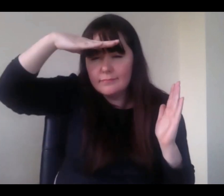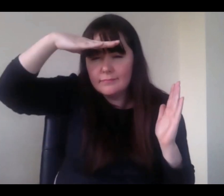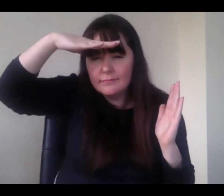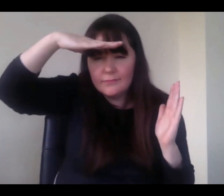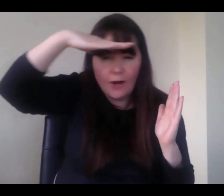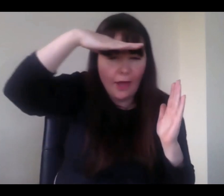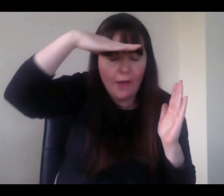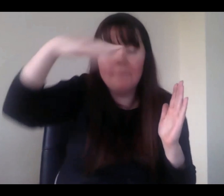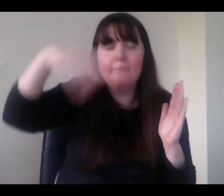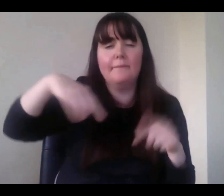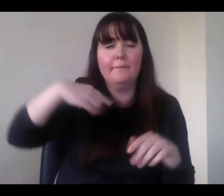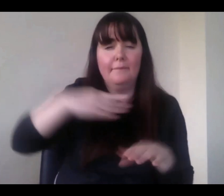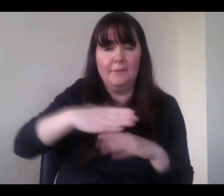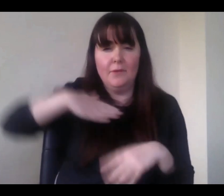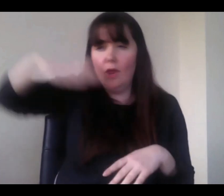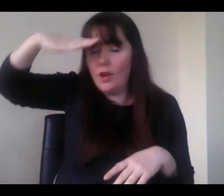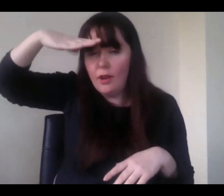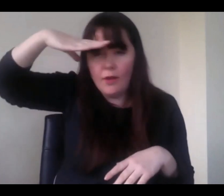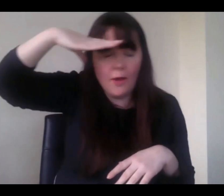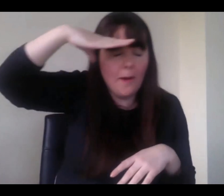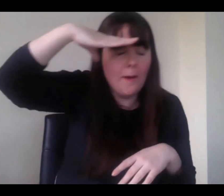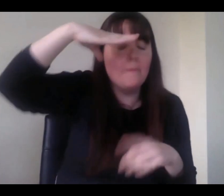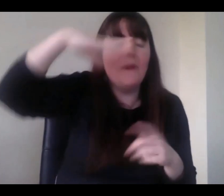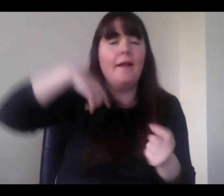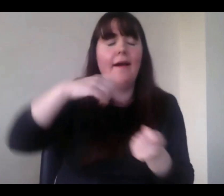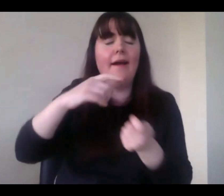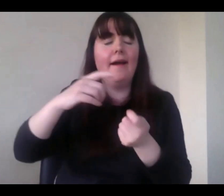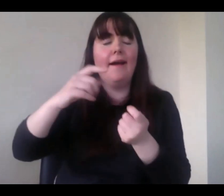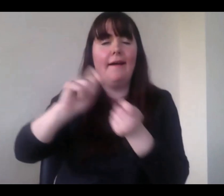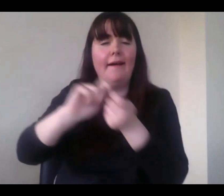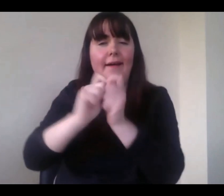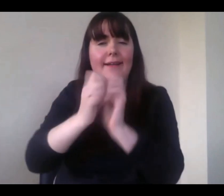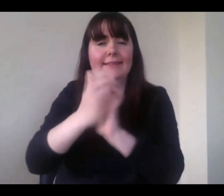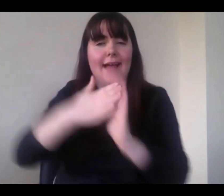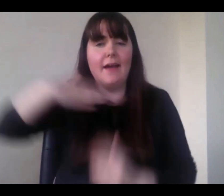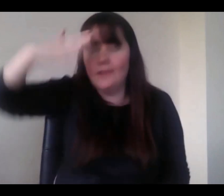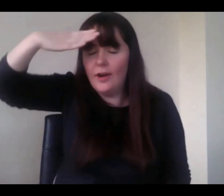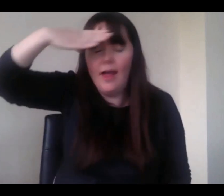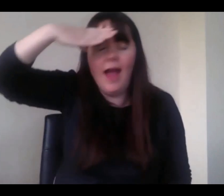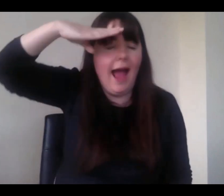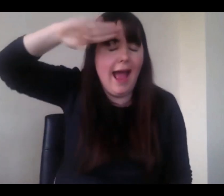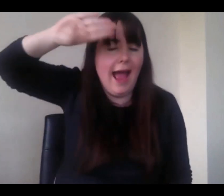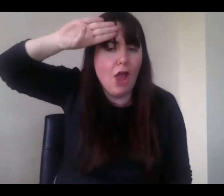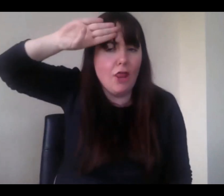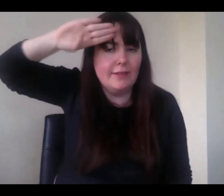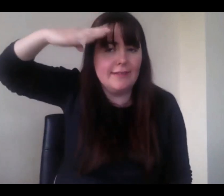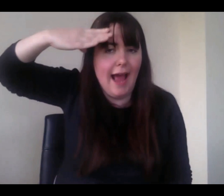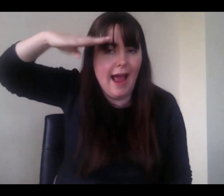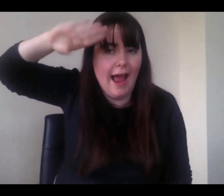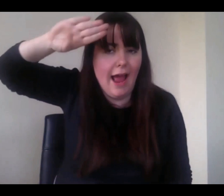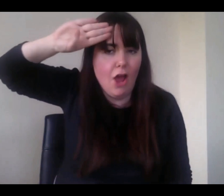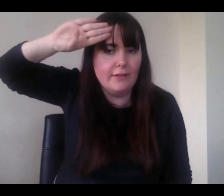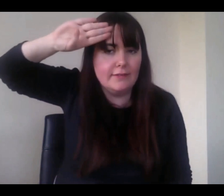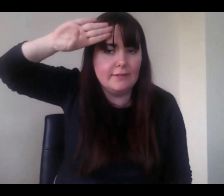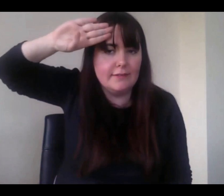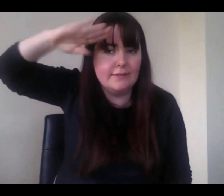that Jimmy is looking around the field. And this sign beautifully inflects to become Ireland.